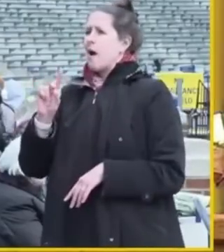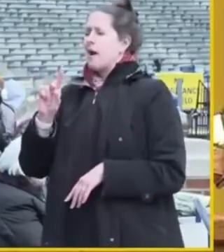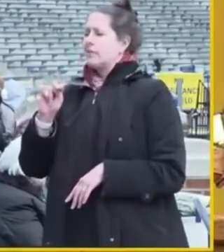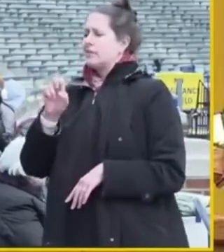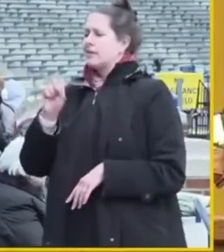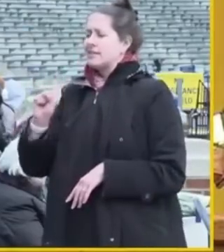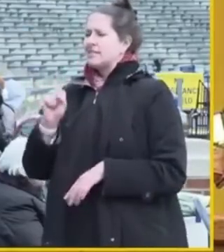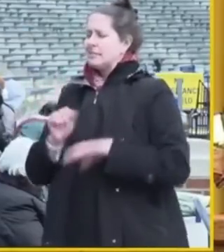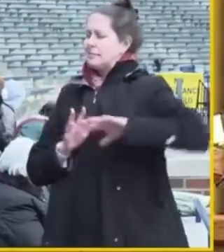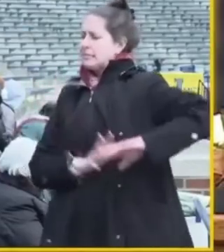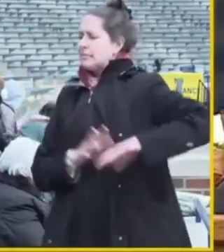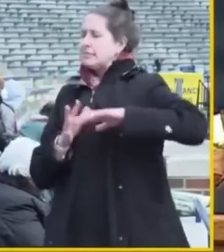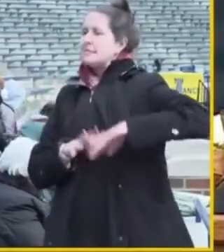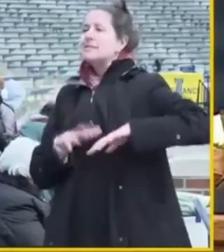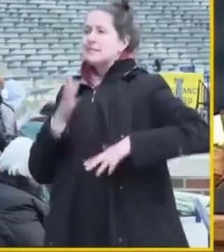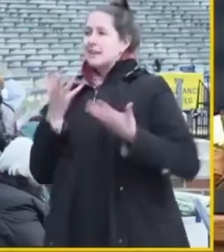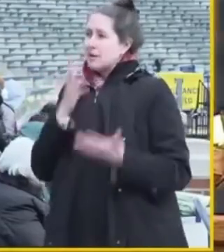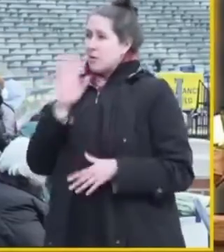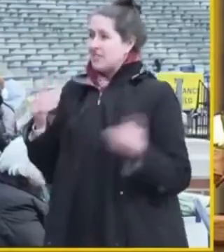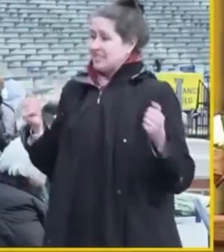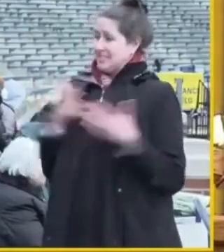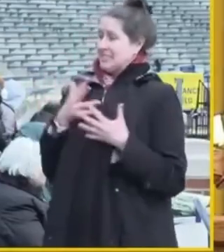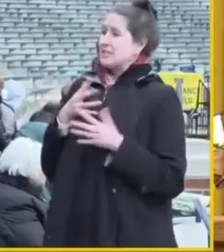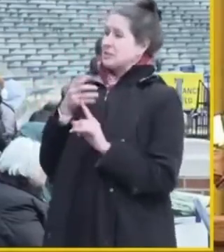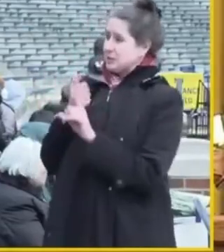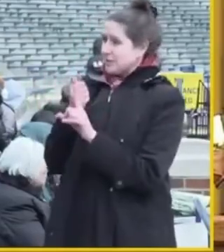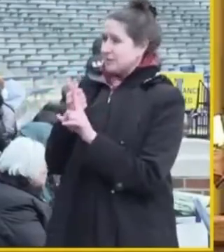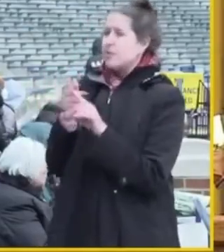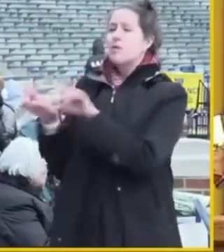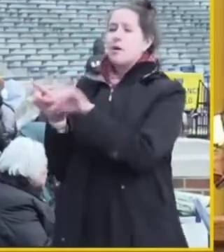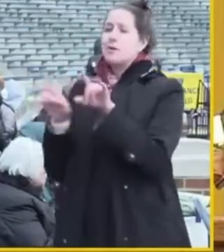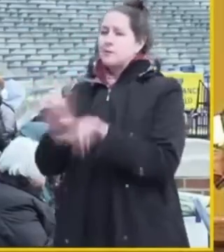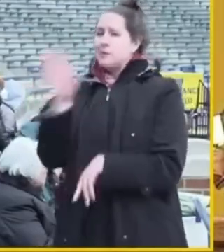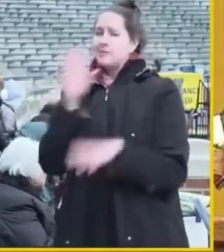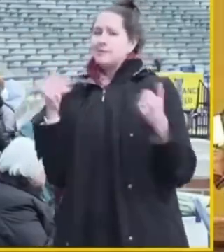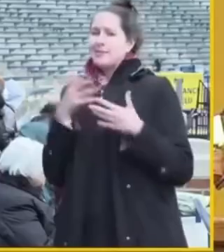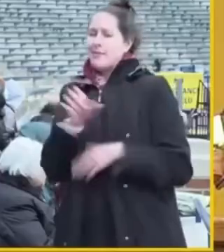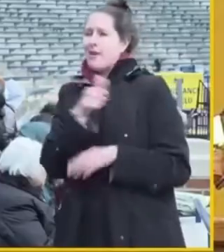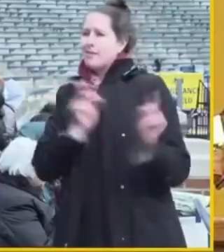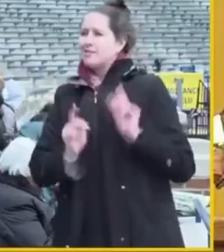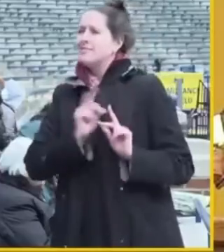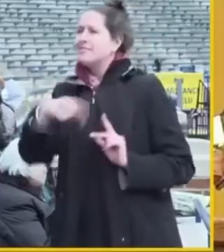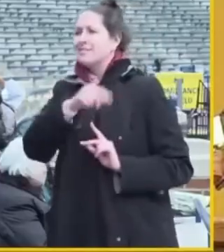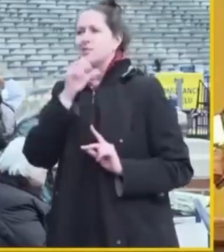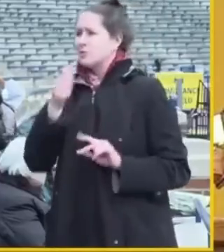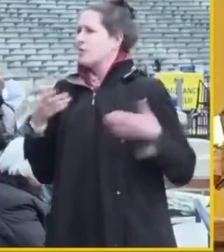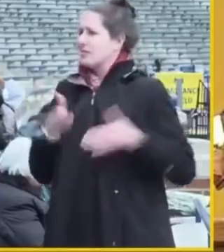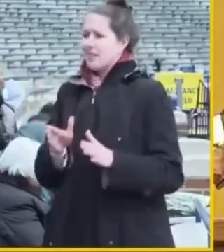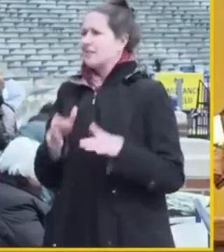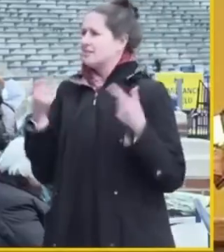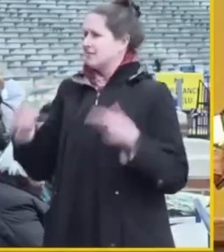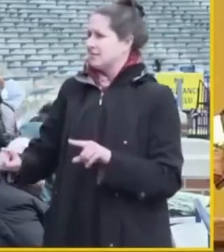and for sure it will scare others, but don't let it. In fact, do the opposite.